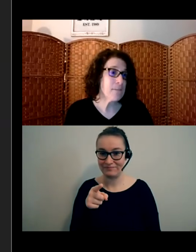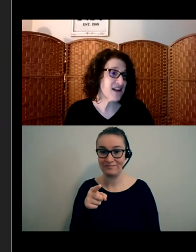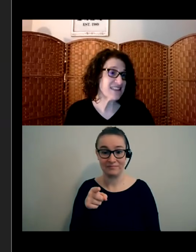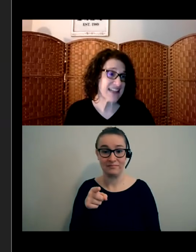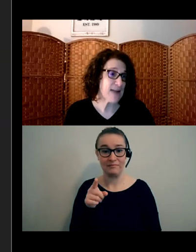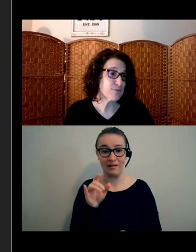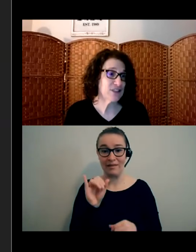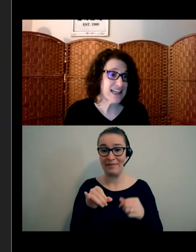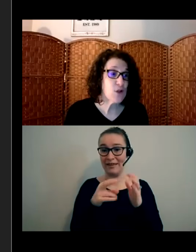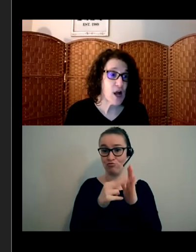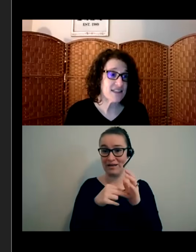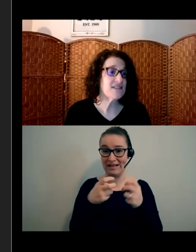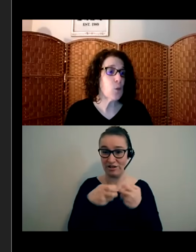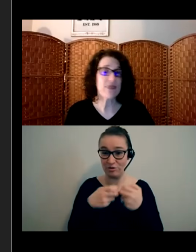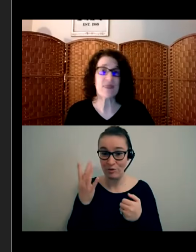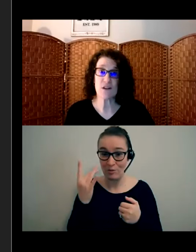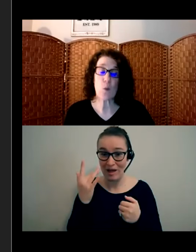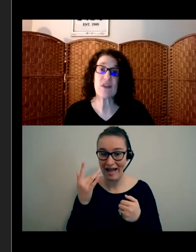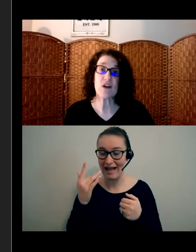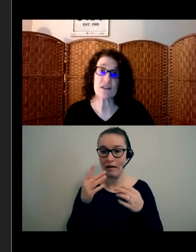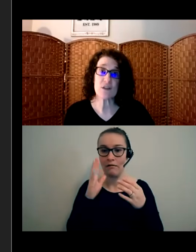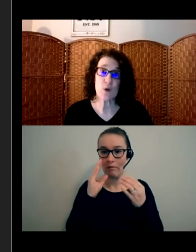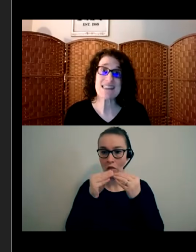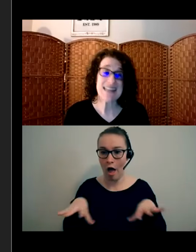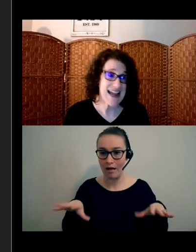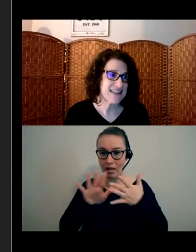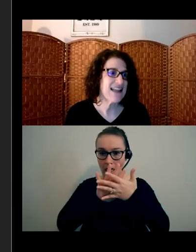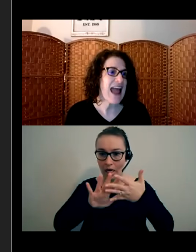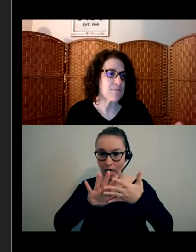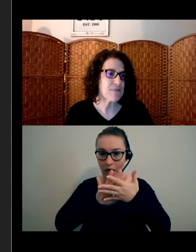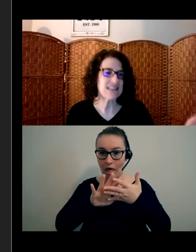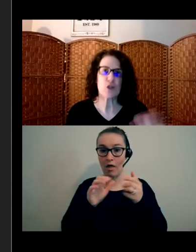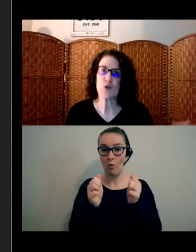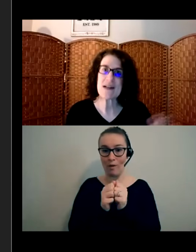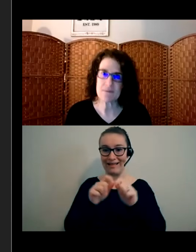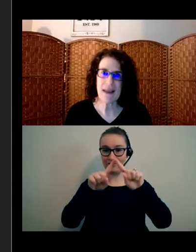because the captions get lost with the on-screen text, and plus they're transparent.